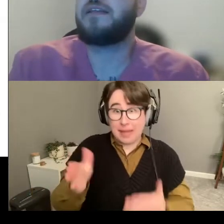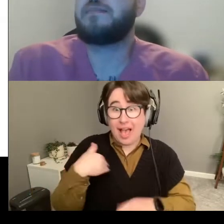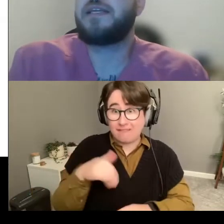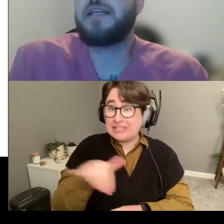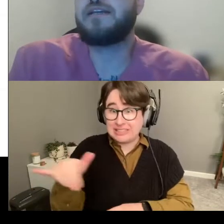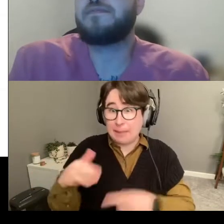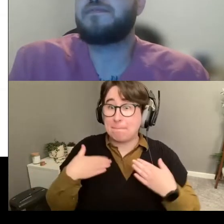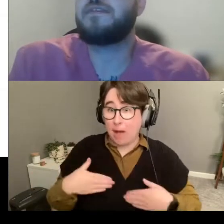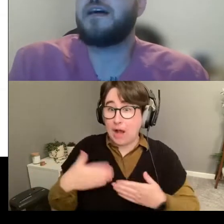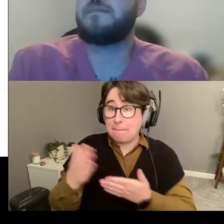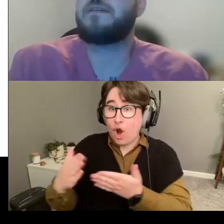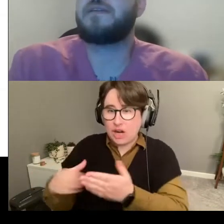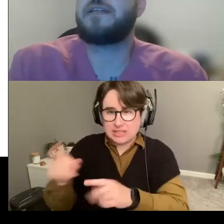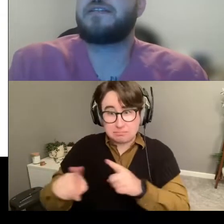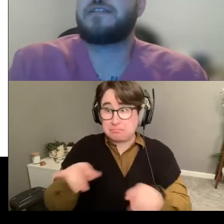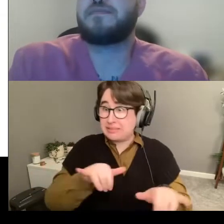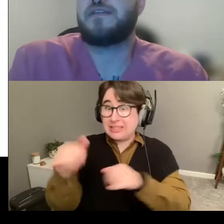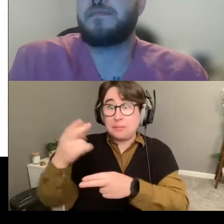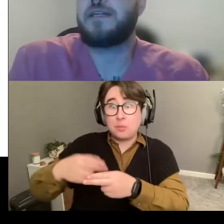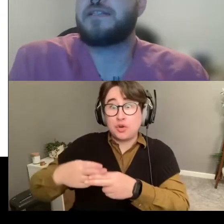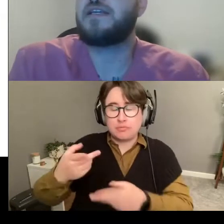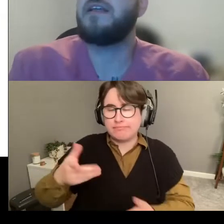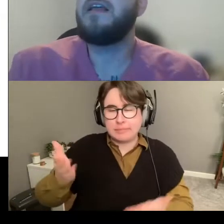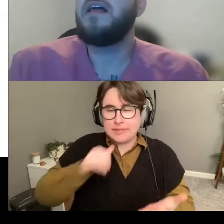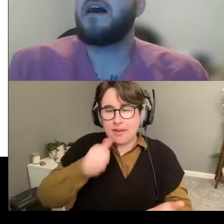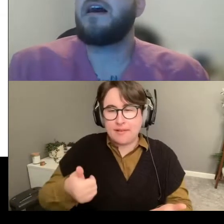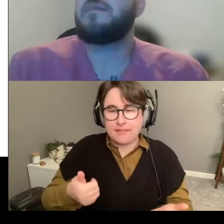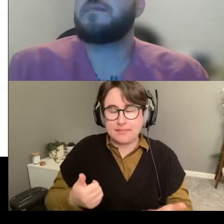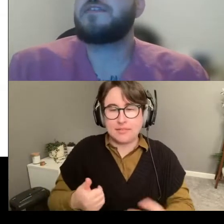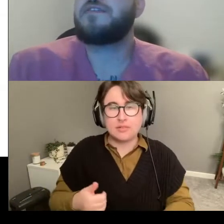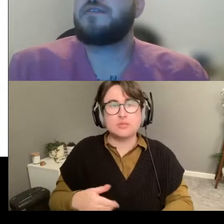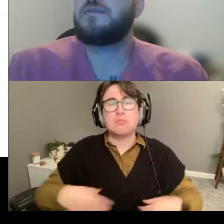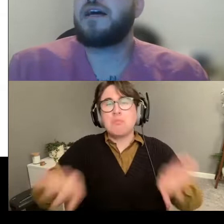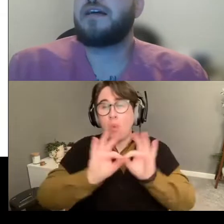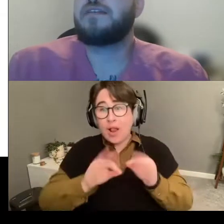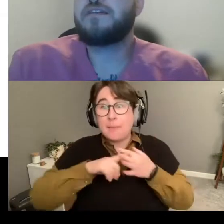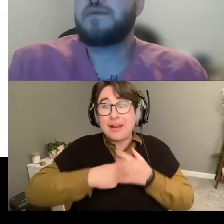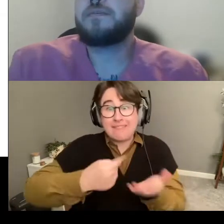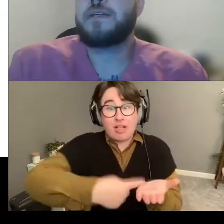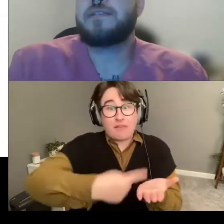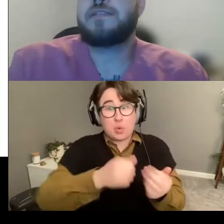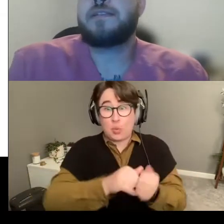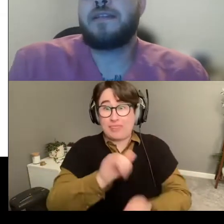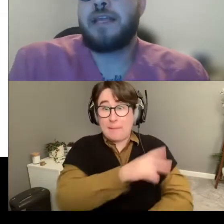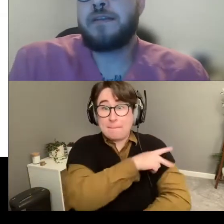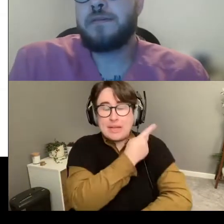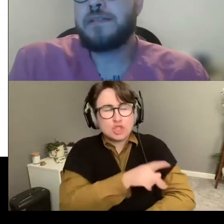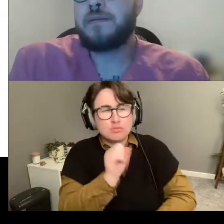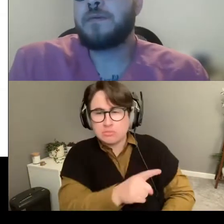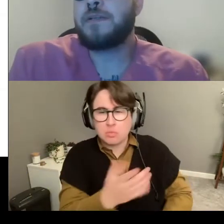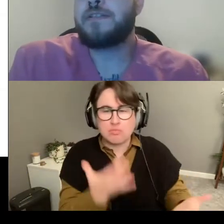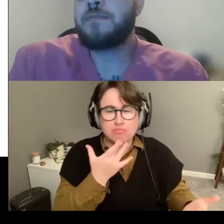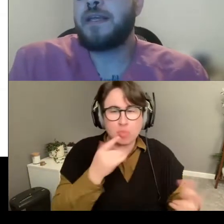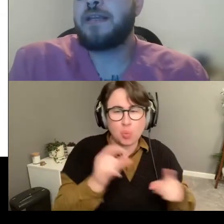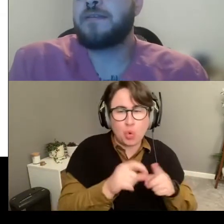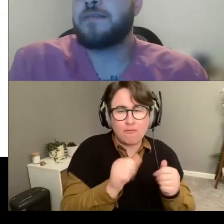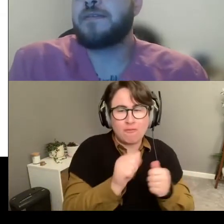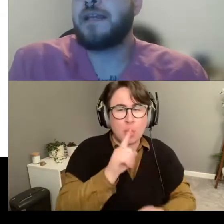in the beginning of a relationship with a patient to learn what words they use and what words you may use